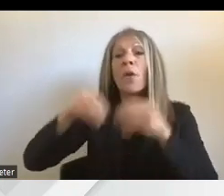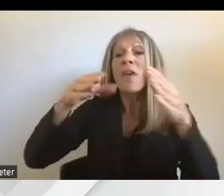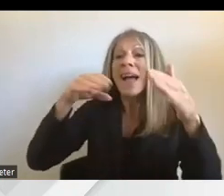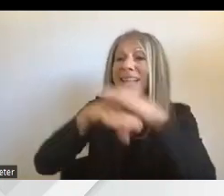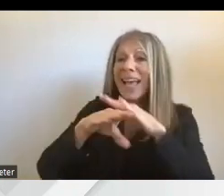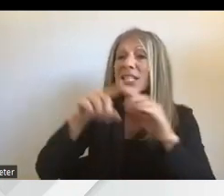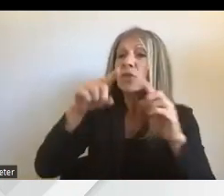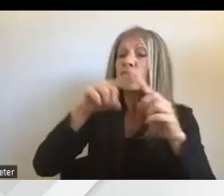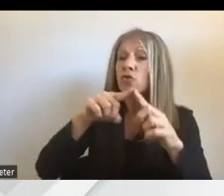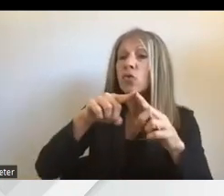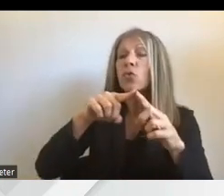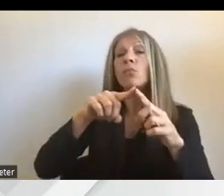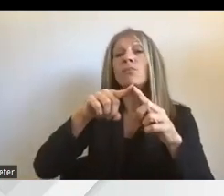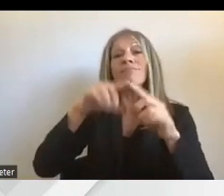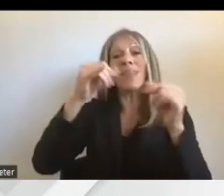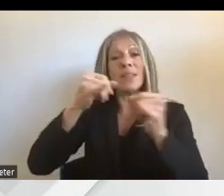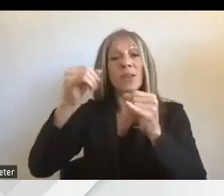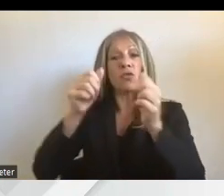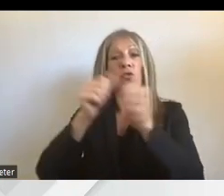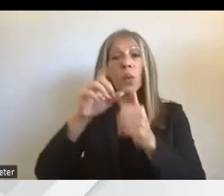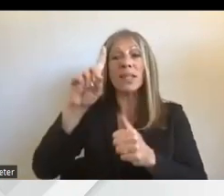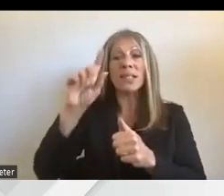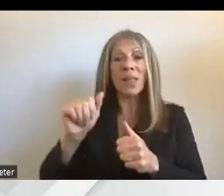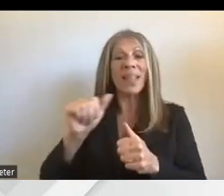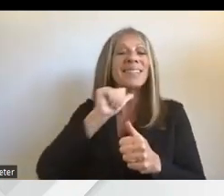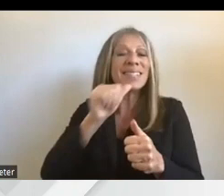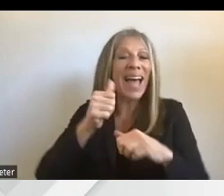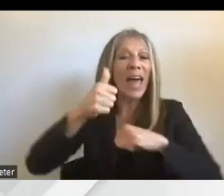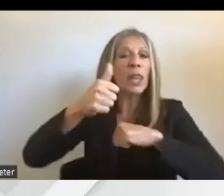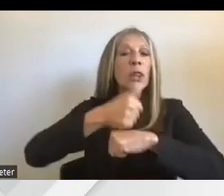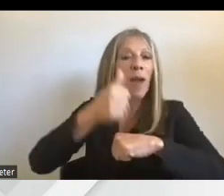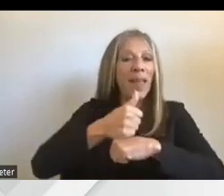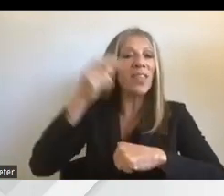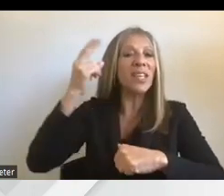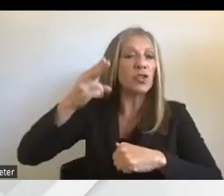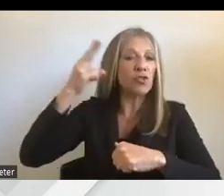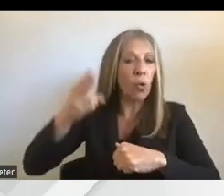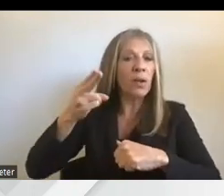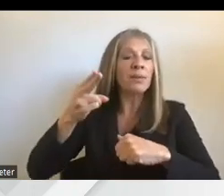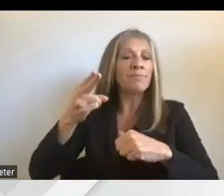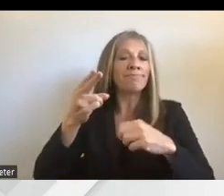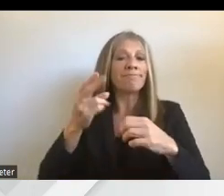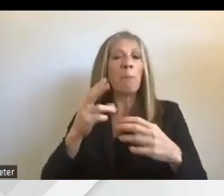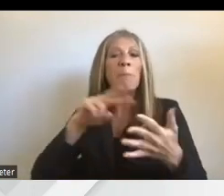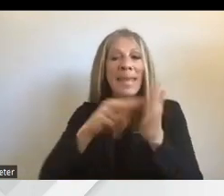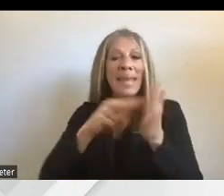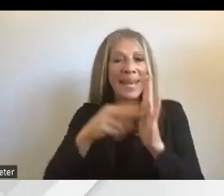with disabilities may not necessarily threaten the historic significance of the entire facility.